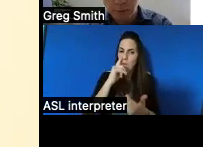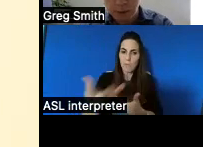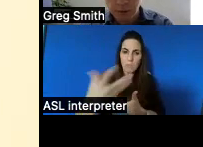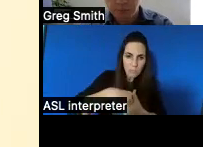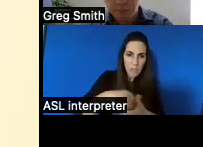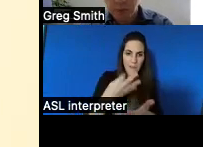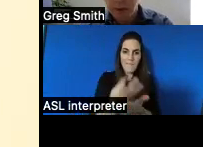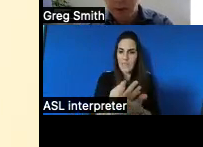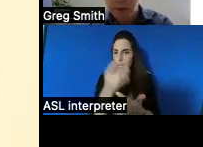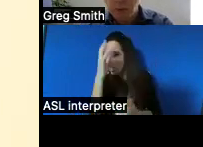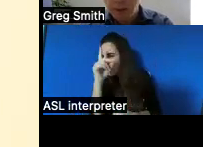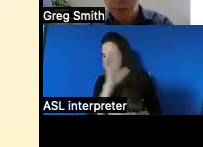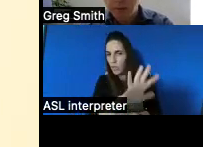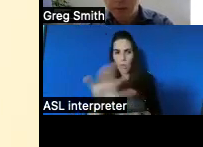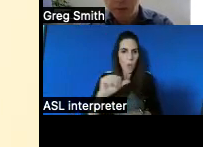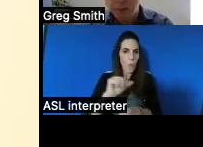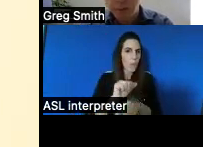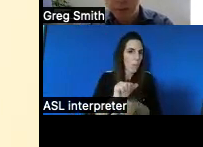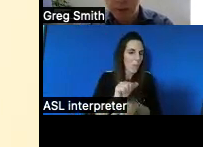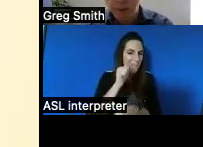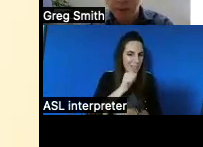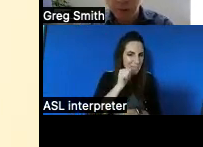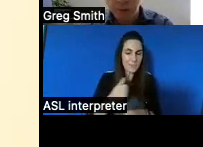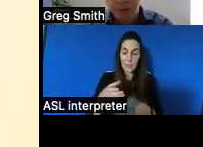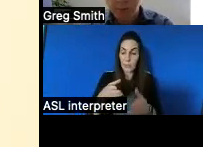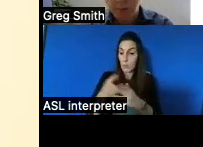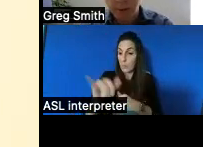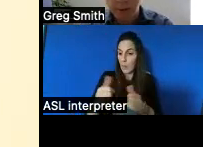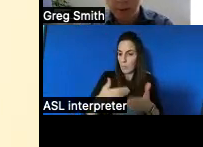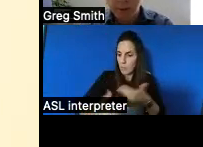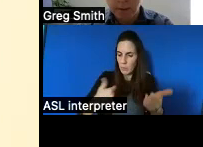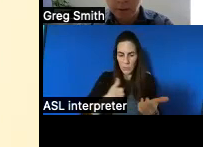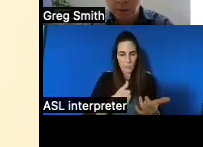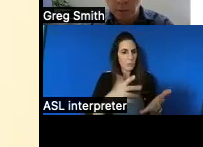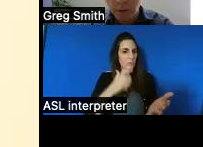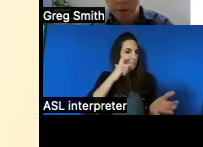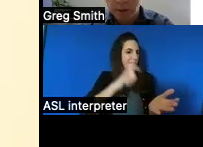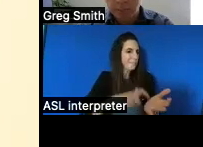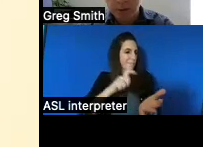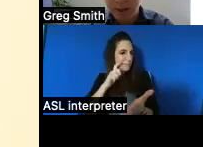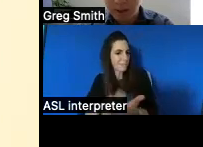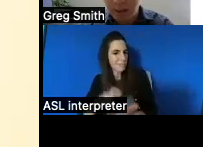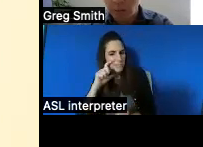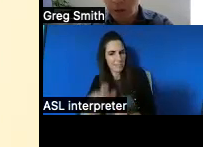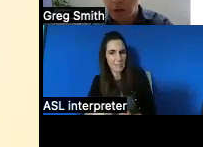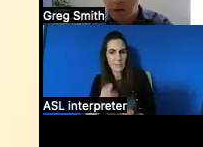that they do and through that process we've been able to identify good quality plain language easy